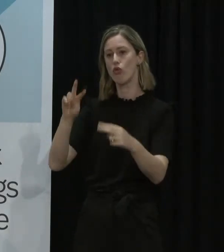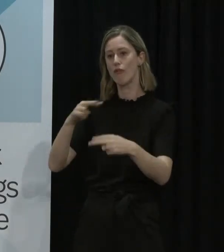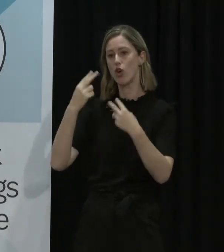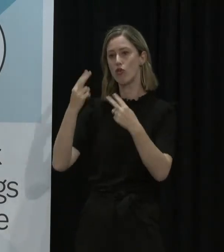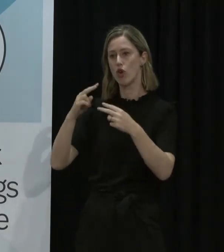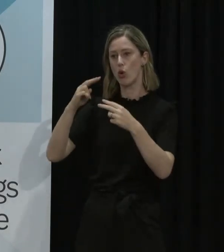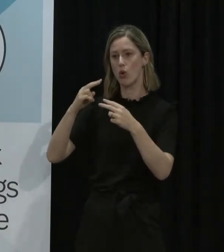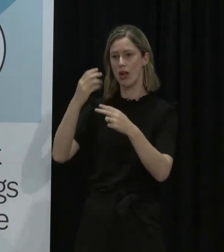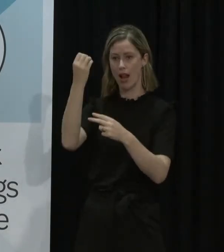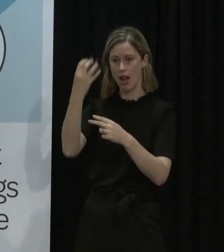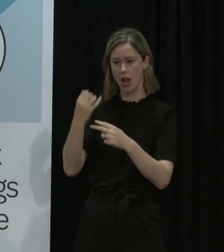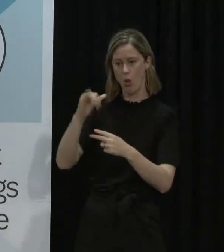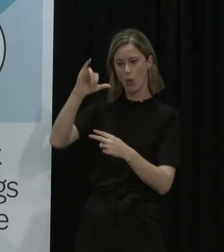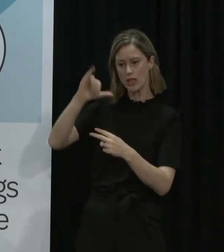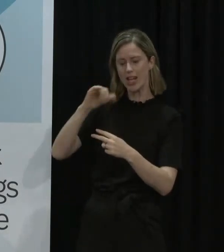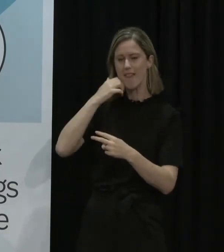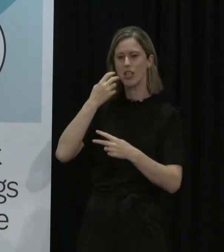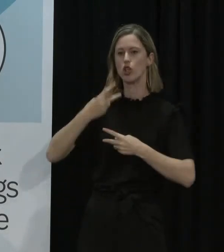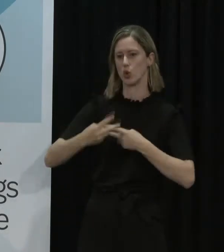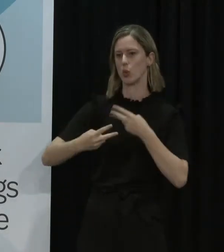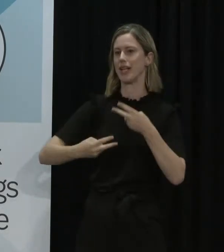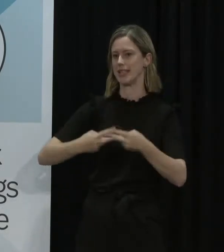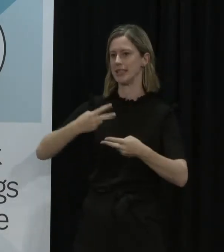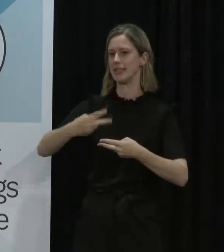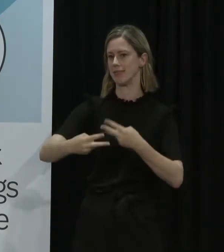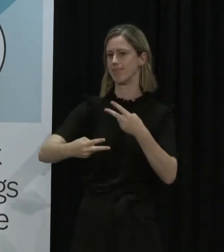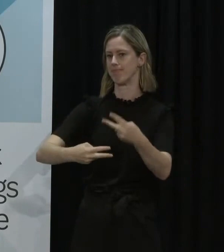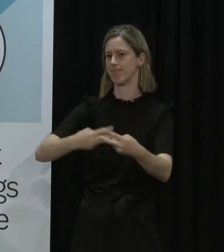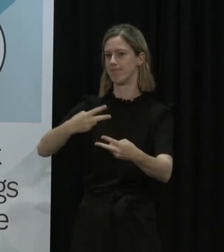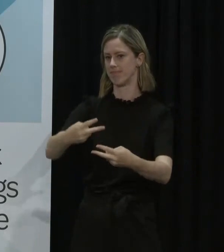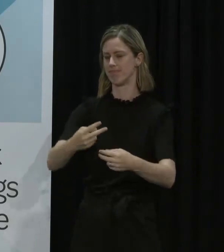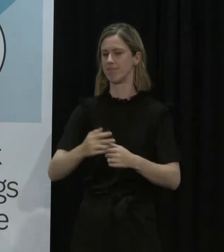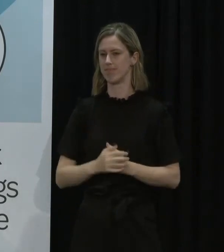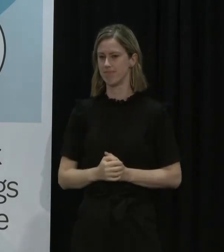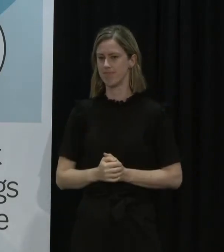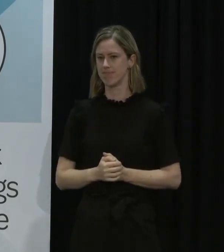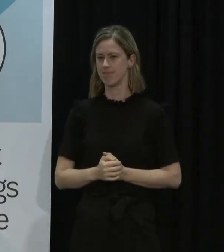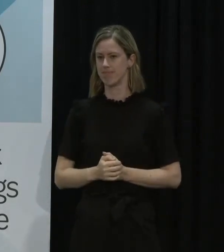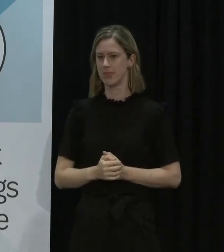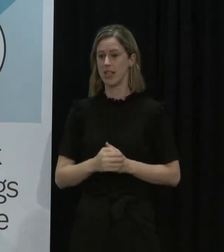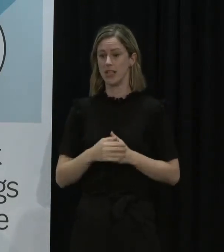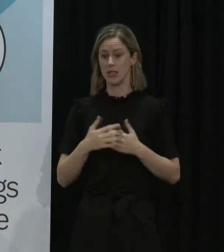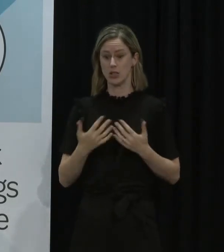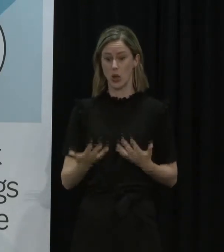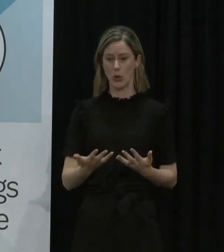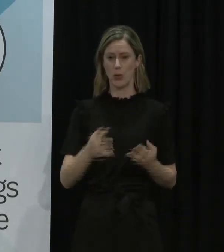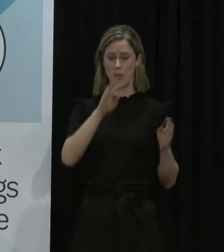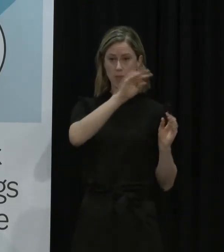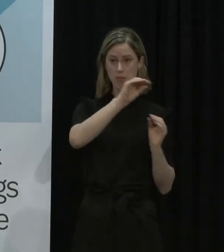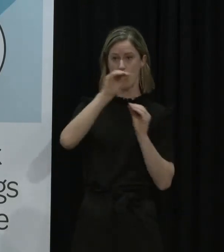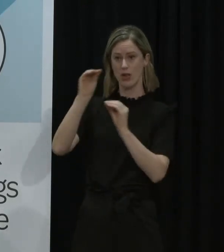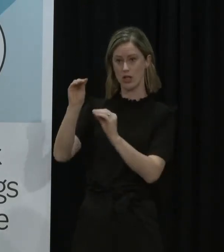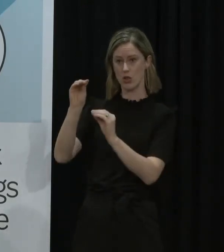January. From there we will get into a regular routine of